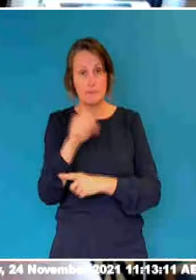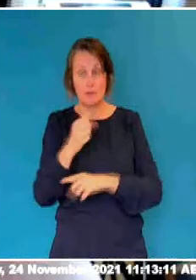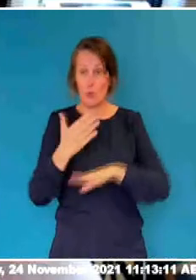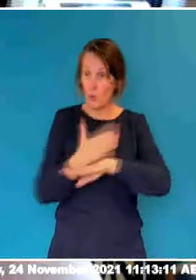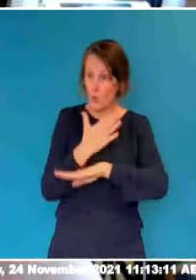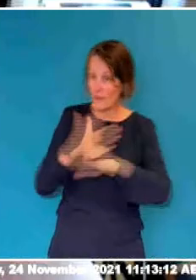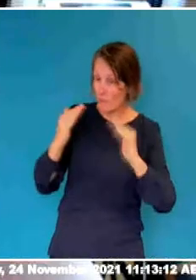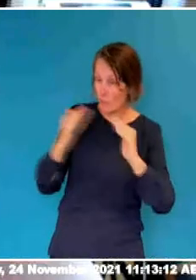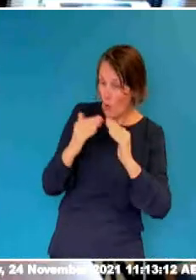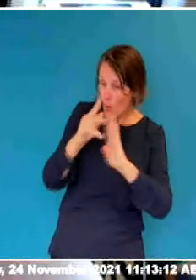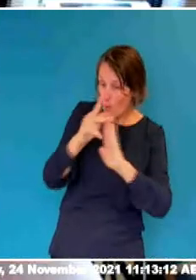policy, yes.